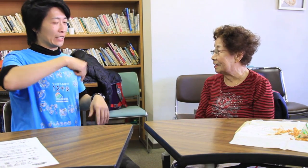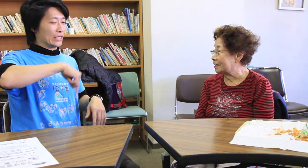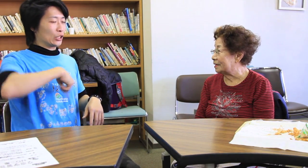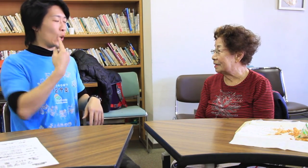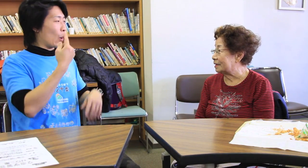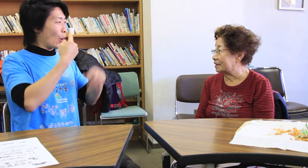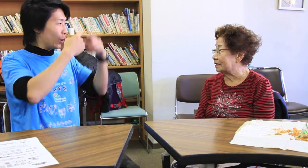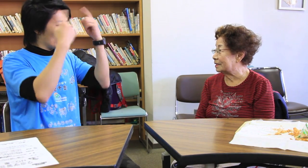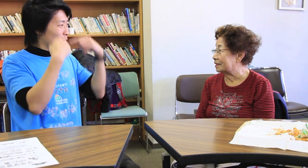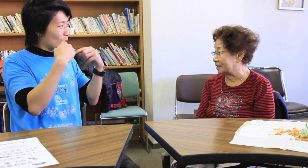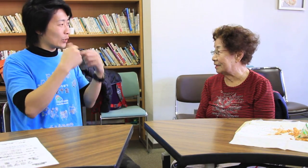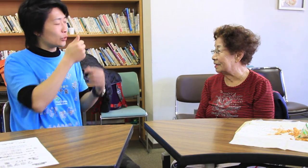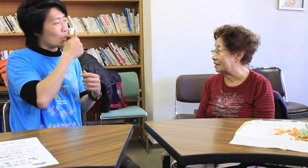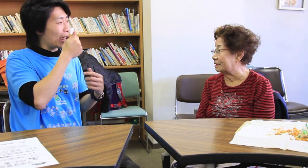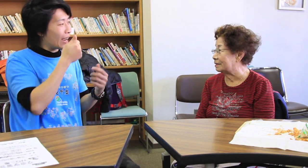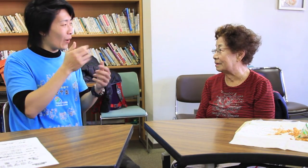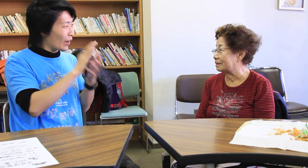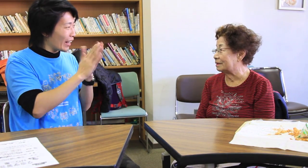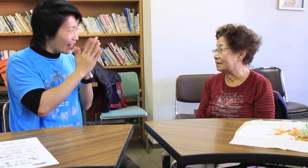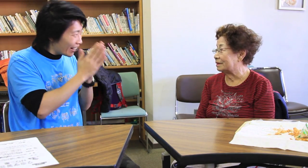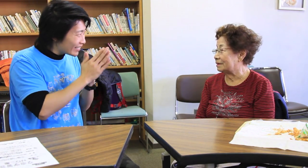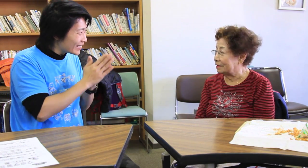Danny: Please introduce yourself again.